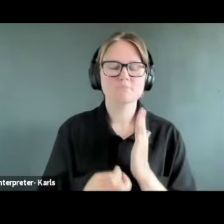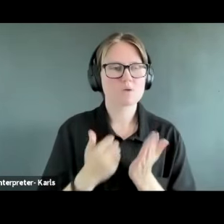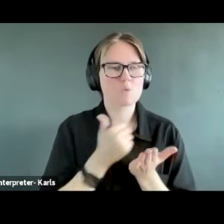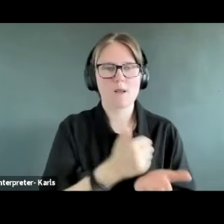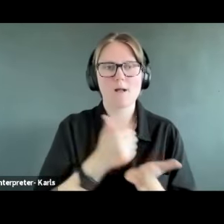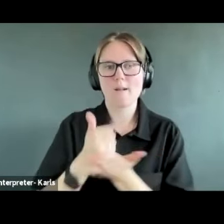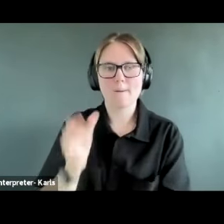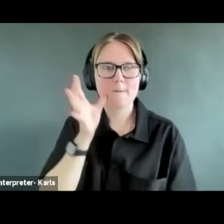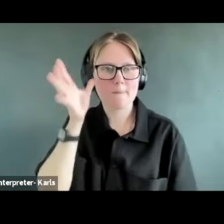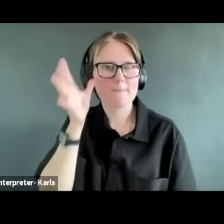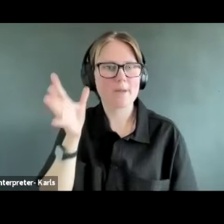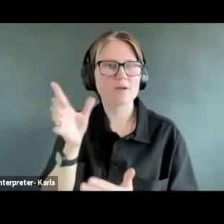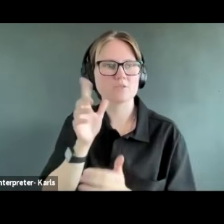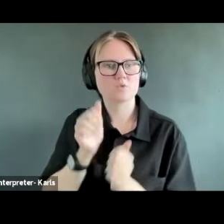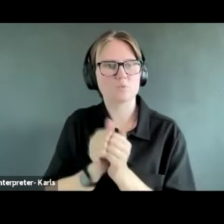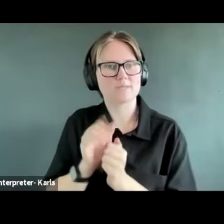disabilities, especially in a virtual setting.